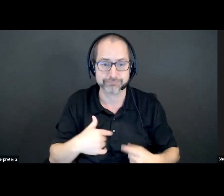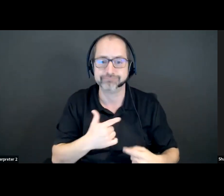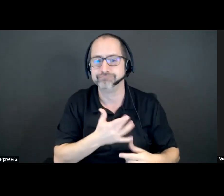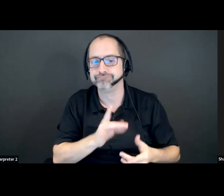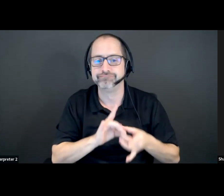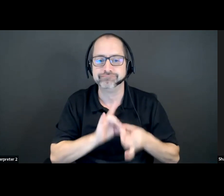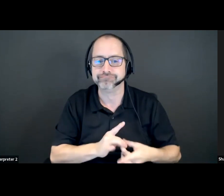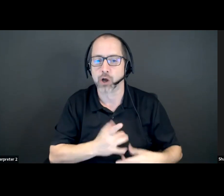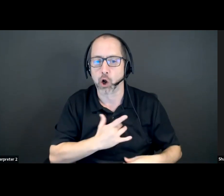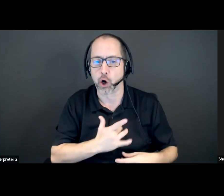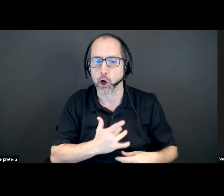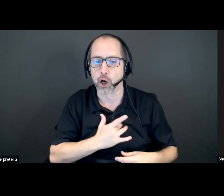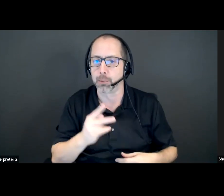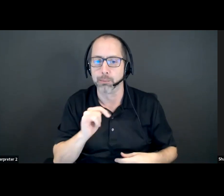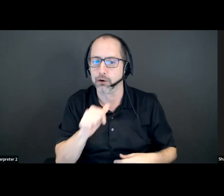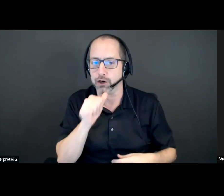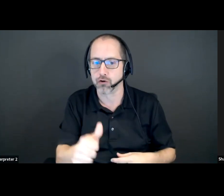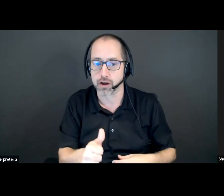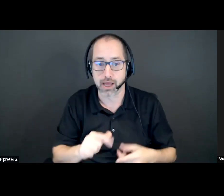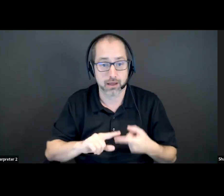and I never had pneumonia as part of my symptoms.